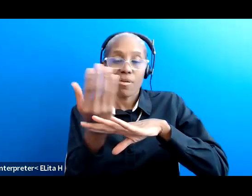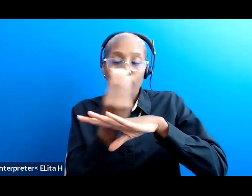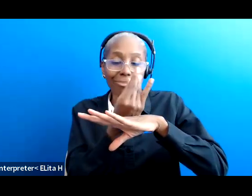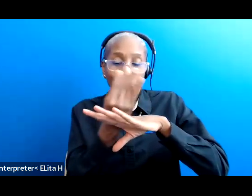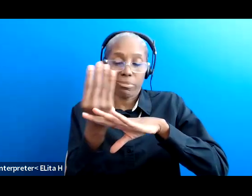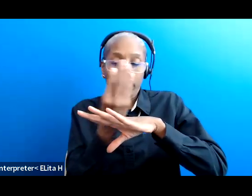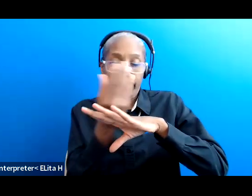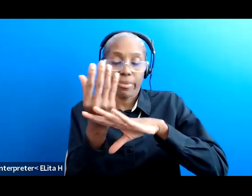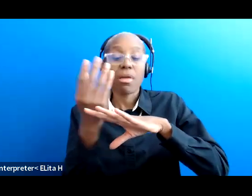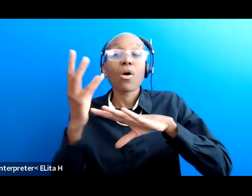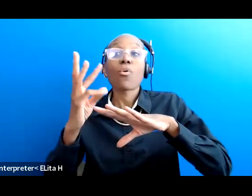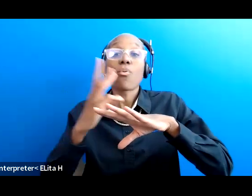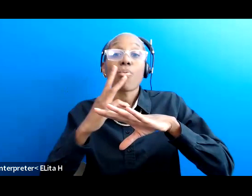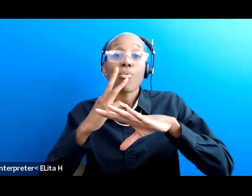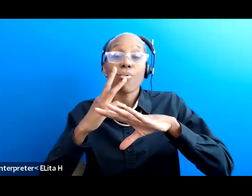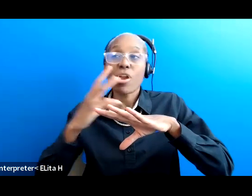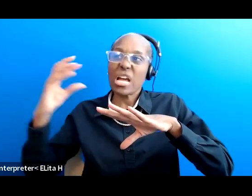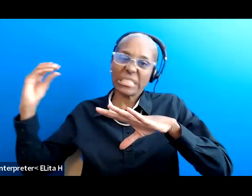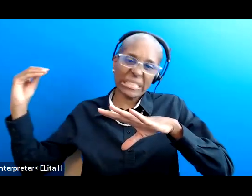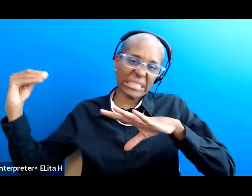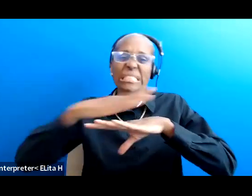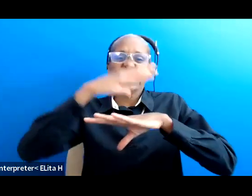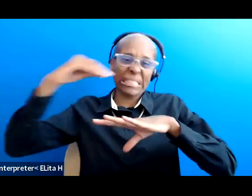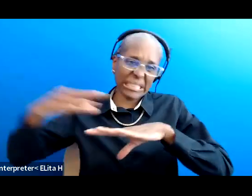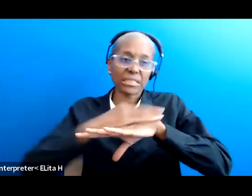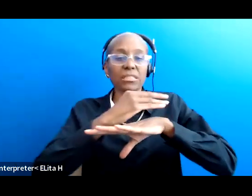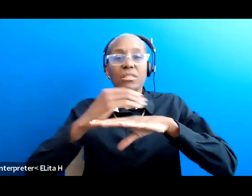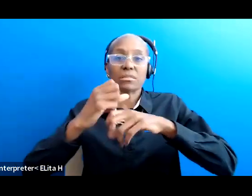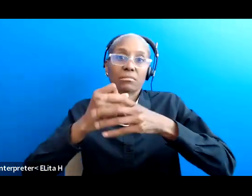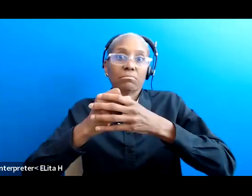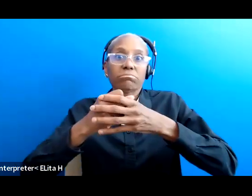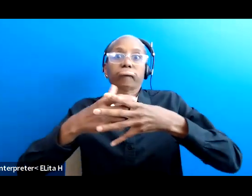if you think of the bowel like a balloon, that all that fluid is going to stretch out the bowel.